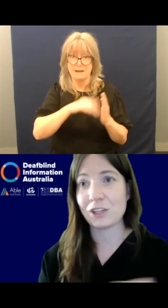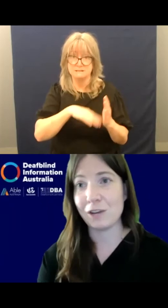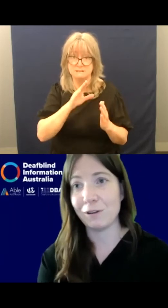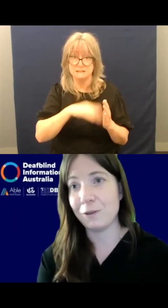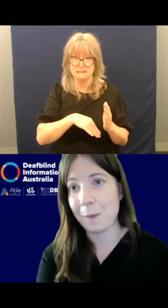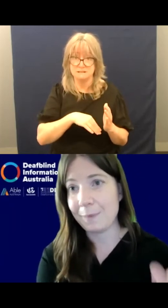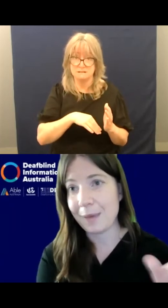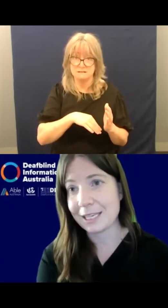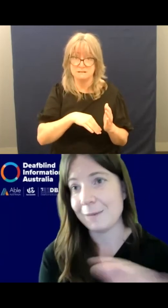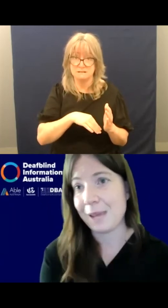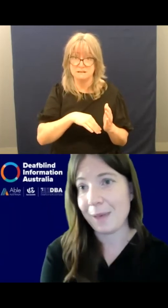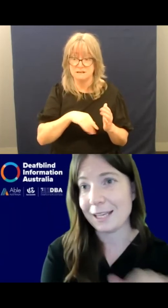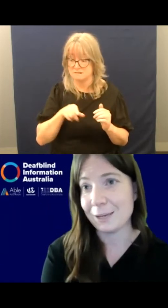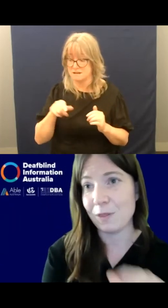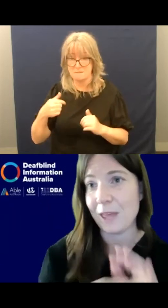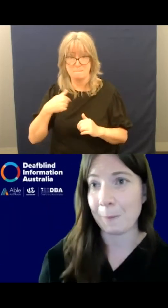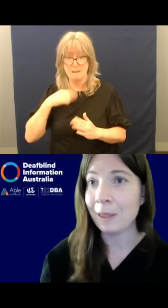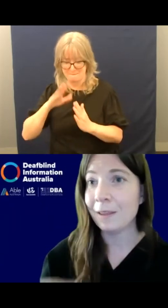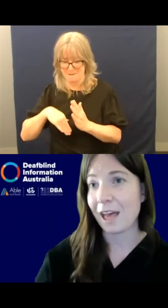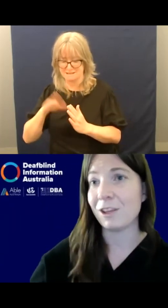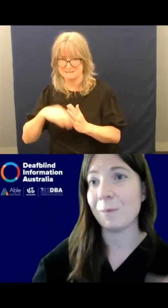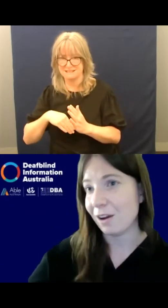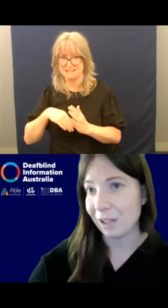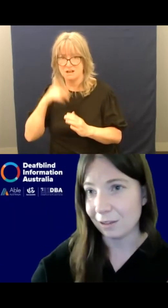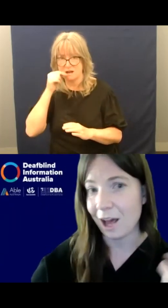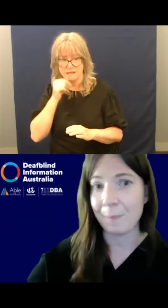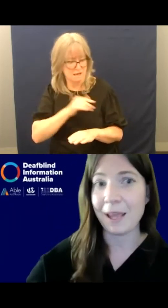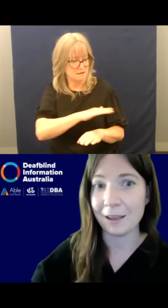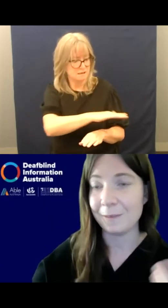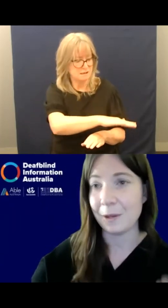and feel my painting and me painting with them. So having a parallel art making experience.